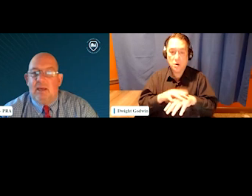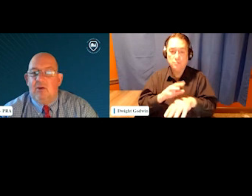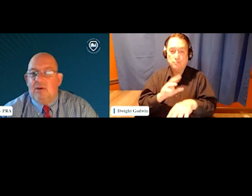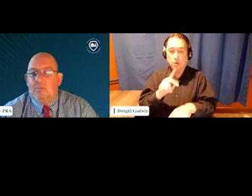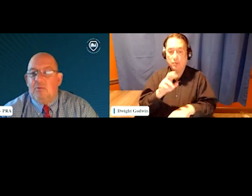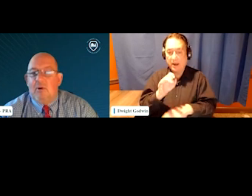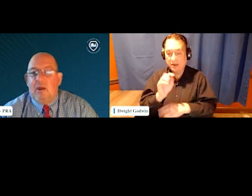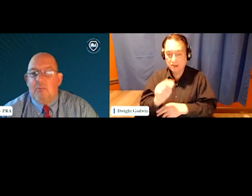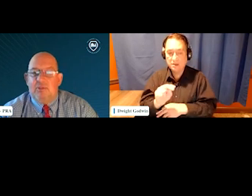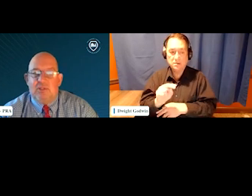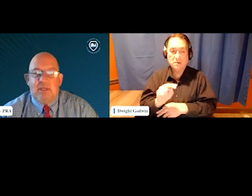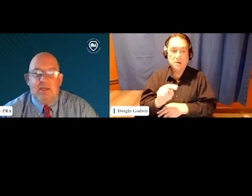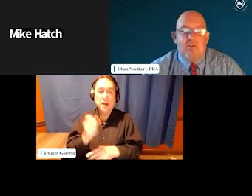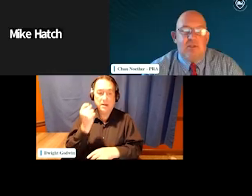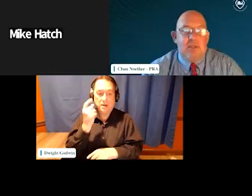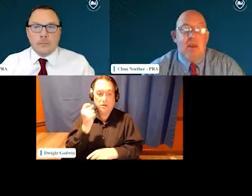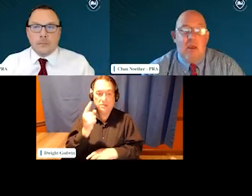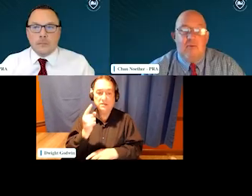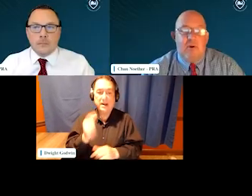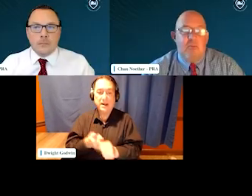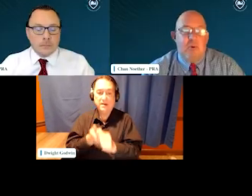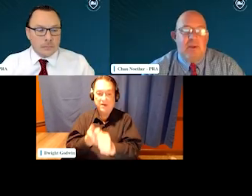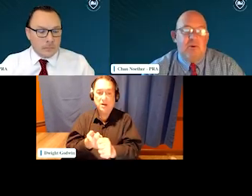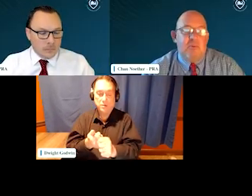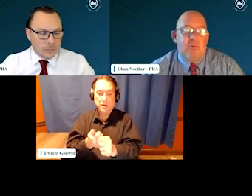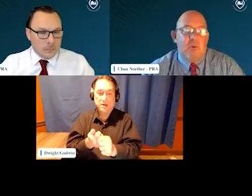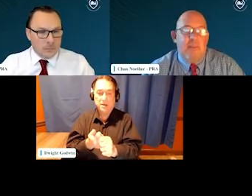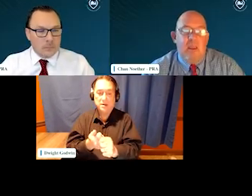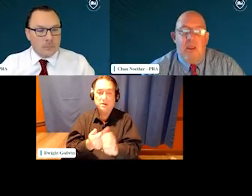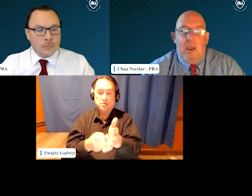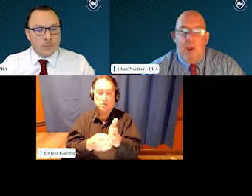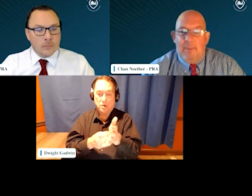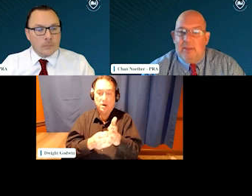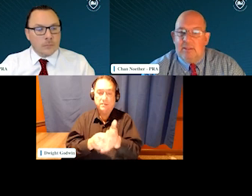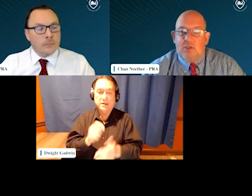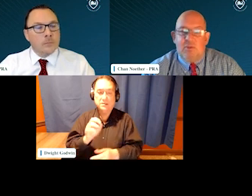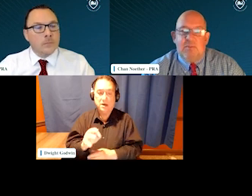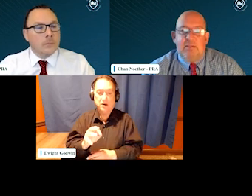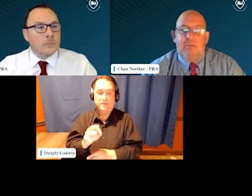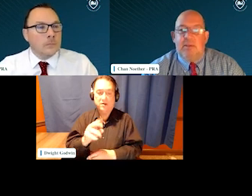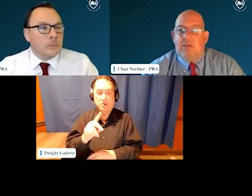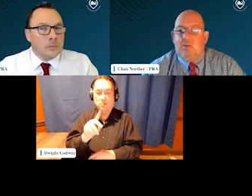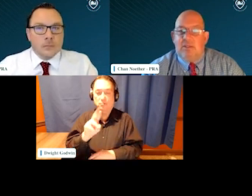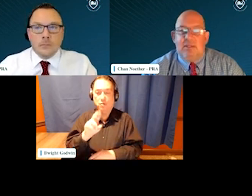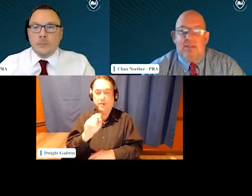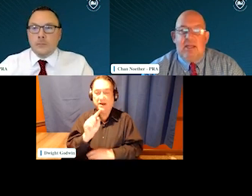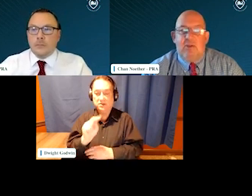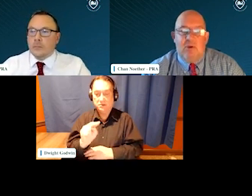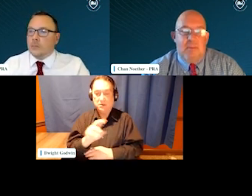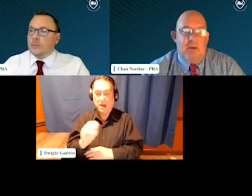to the provisions and conditions of their probation or parole, help balance such responsibilities with sustaining treatment